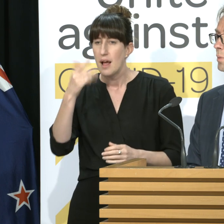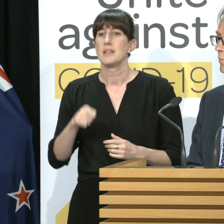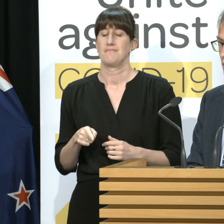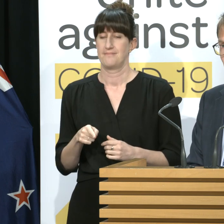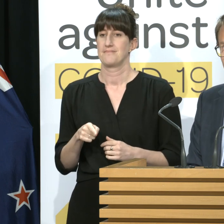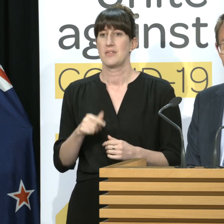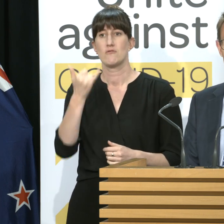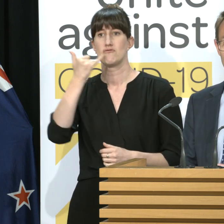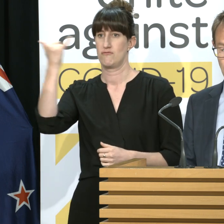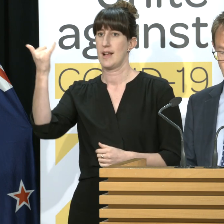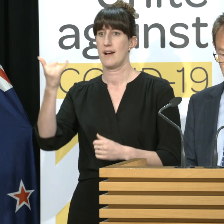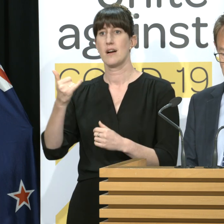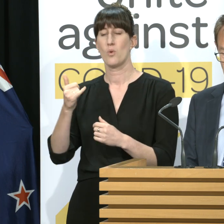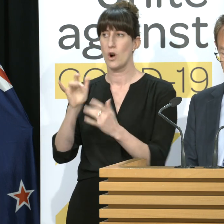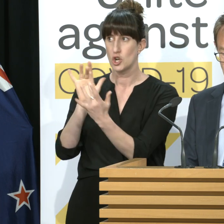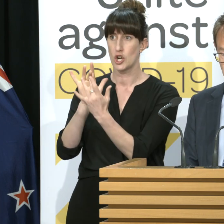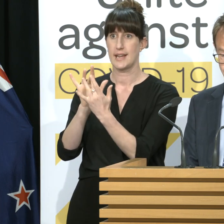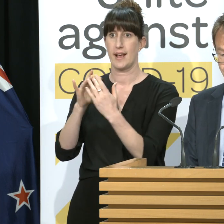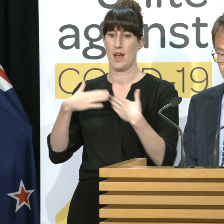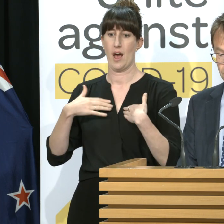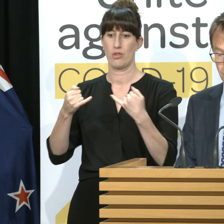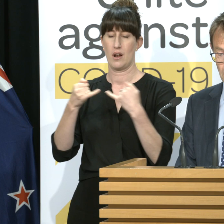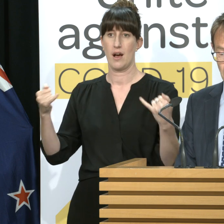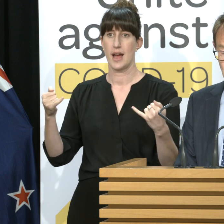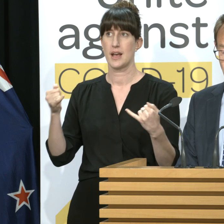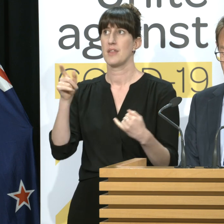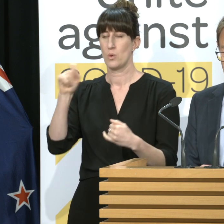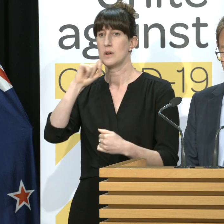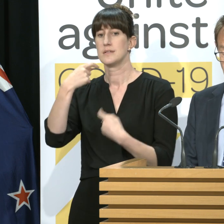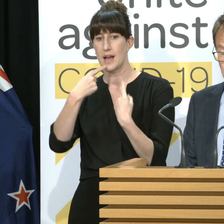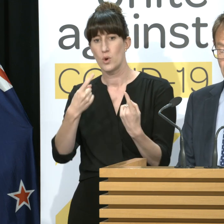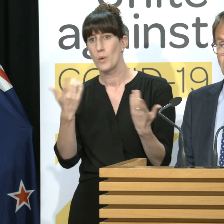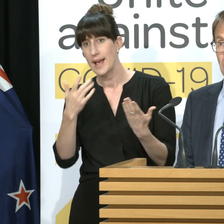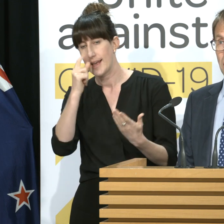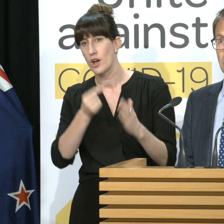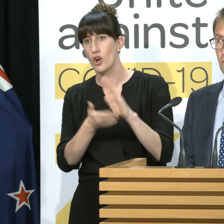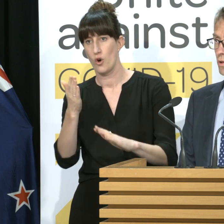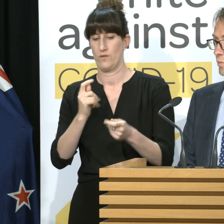will be able to tell you where you can get a test. If there is an outbreak where you are, of course,